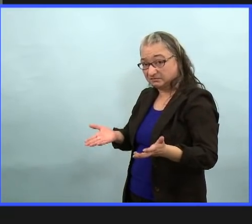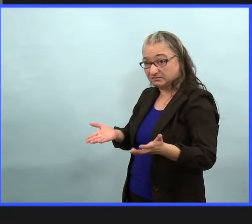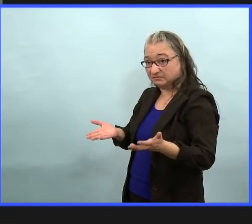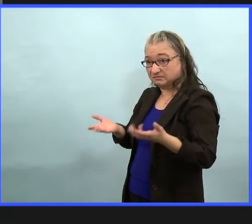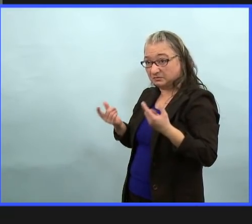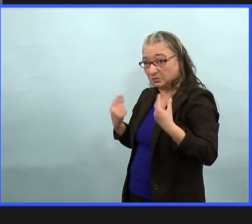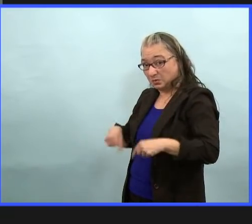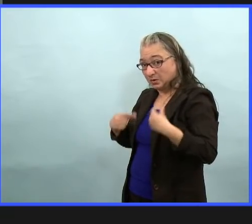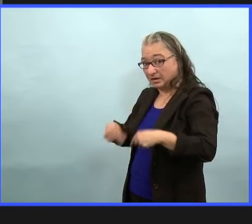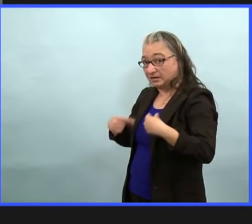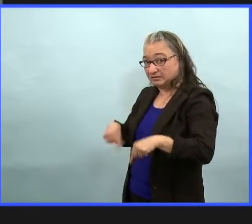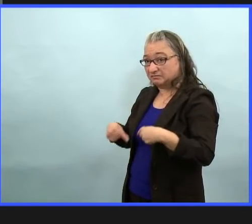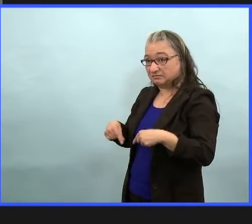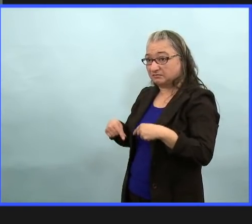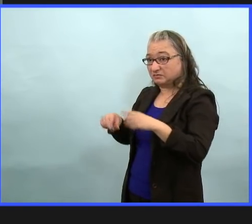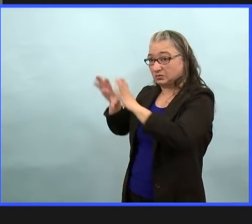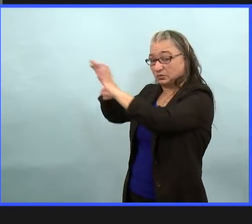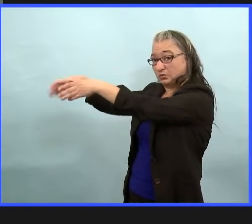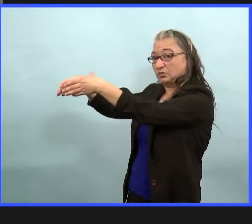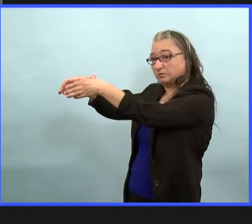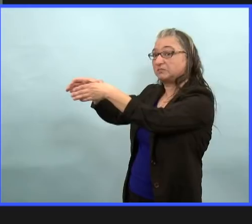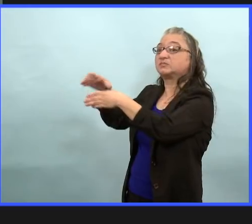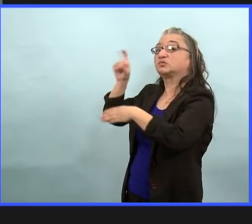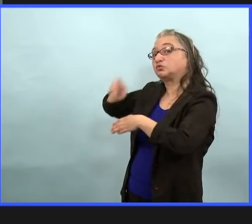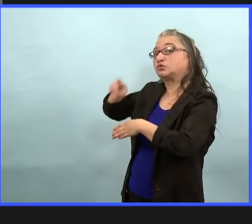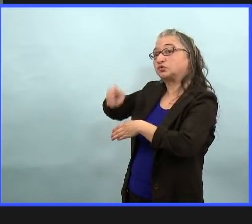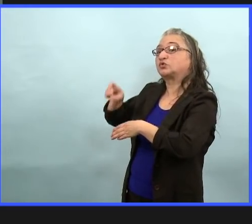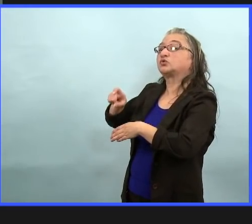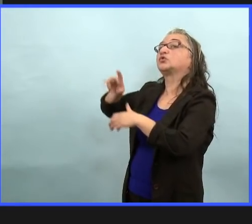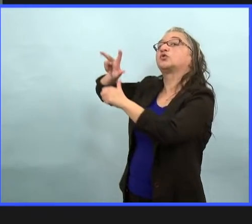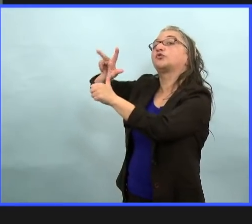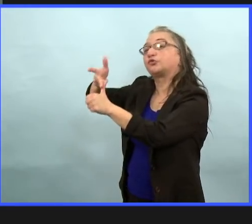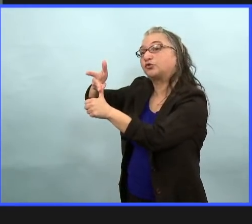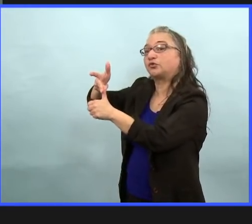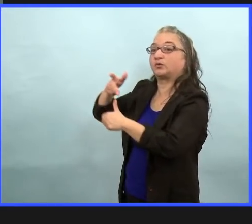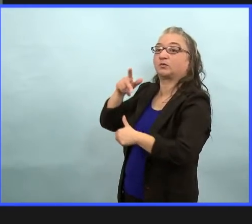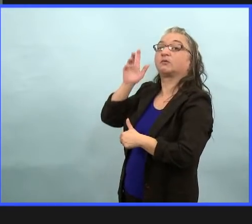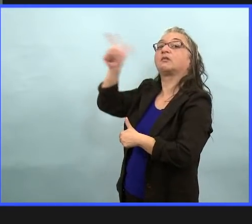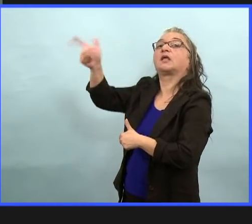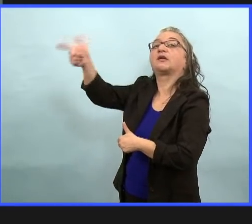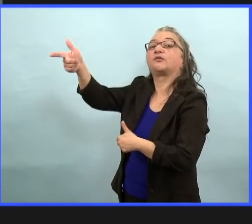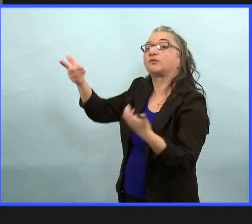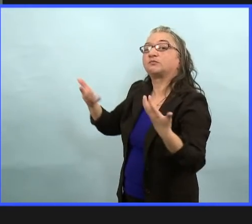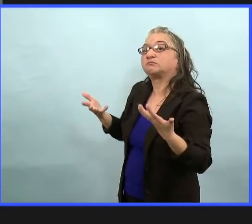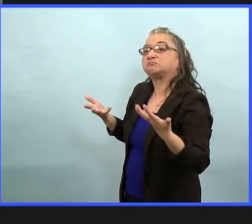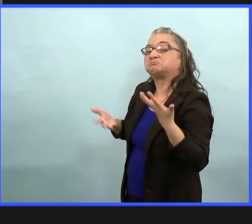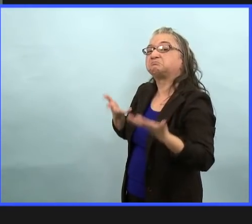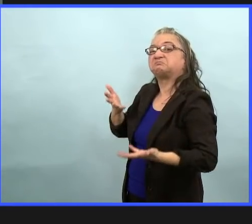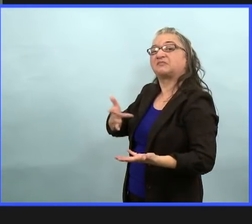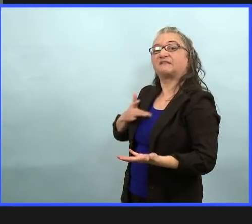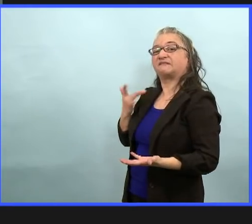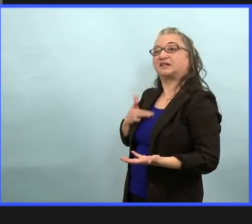that group might be eligible for third dose or is that something that is not being contemplated